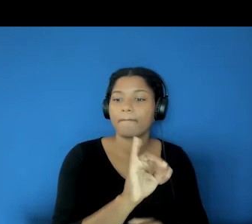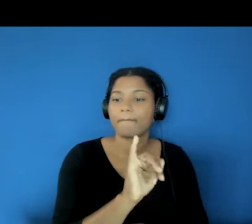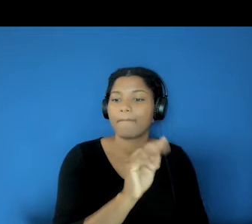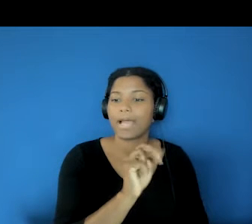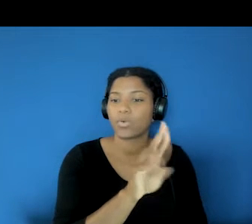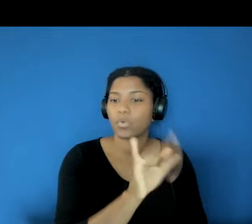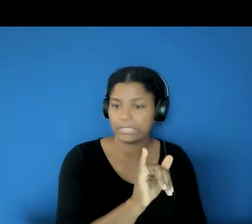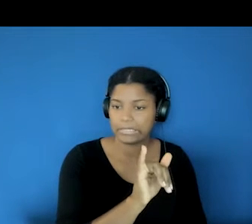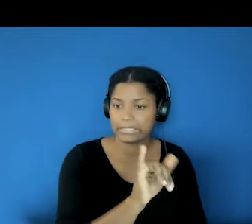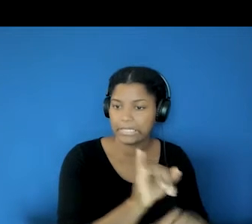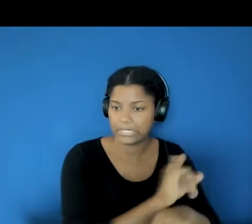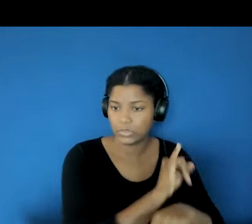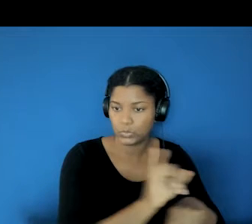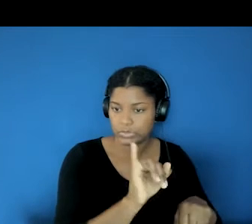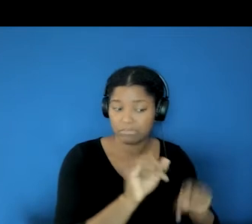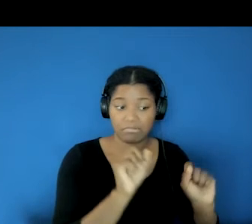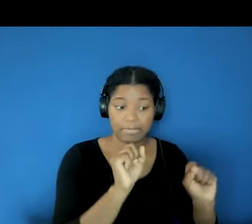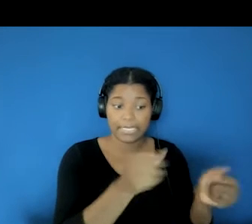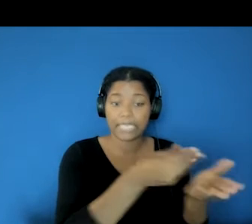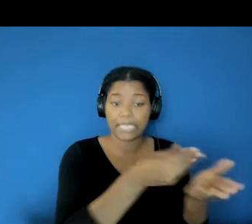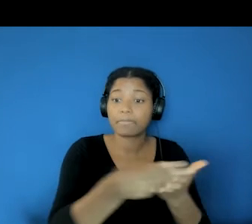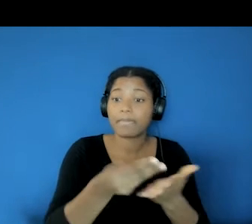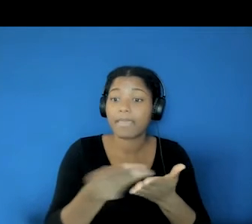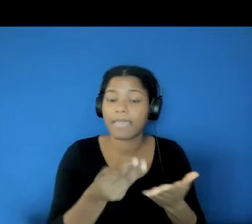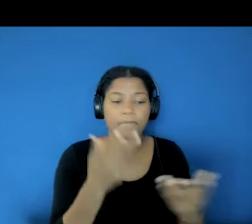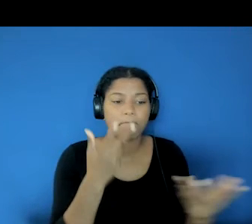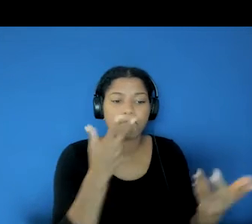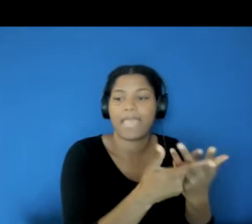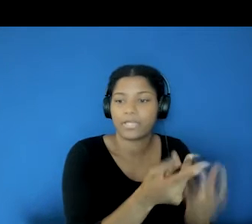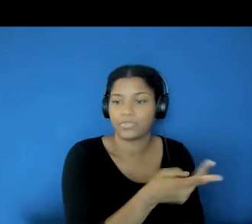and can only be spent on those types of, institutions.